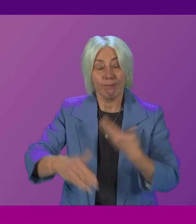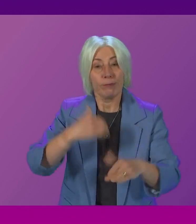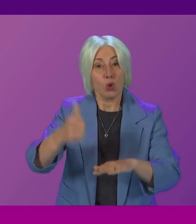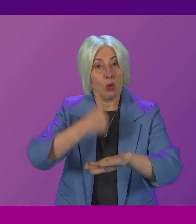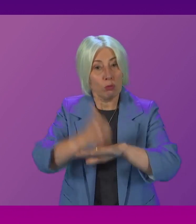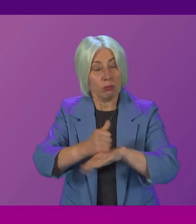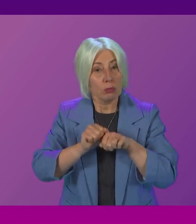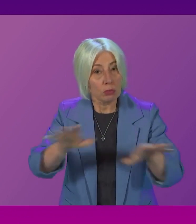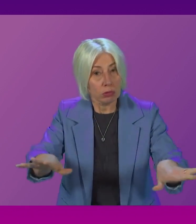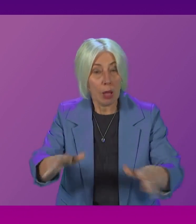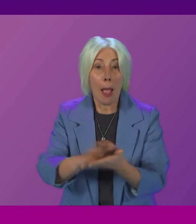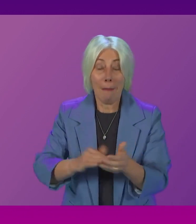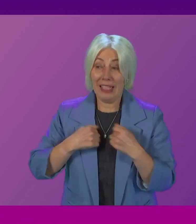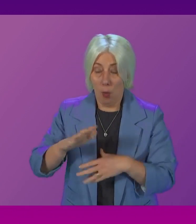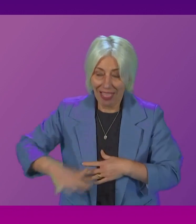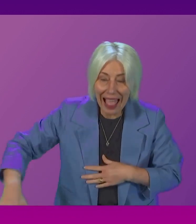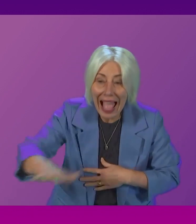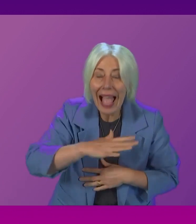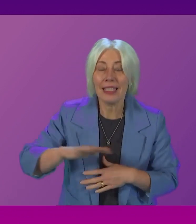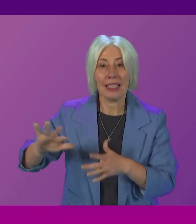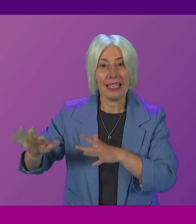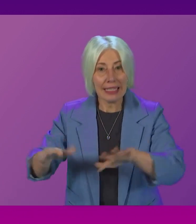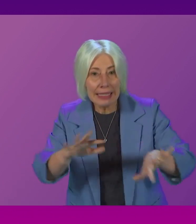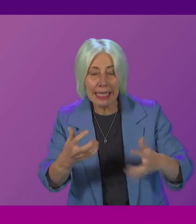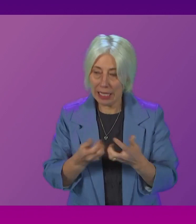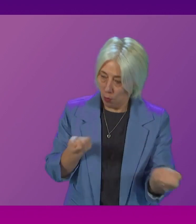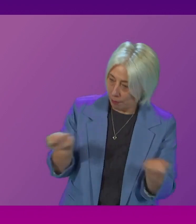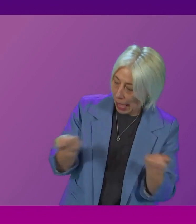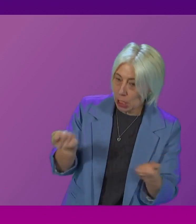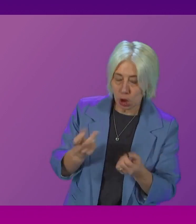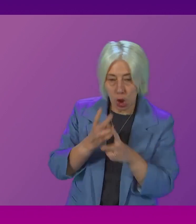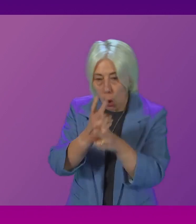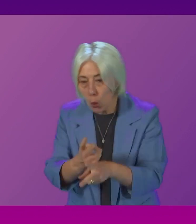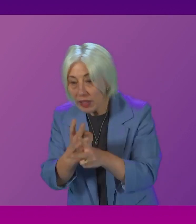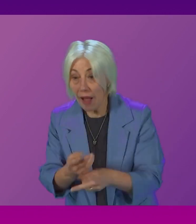changes in how our land and seas are managed and looked after for current and future generations. Please ask a question, Ms Burgess.